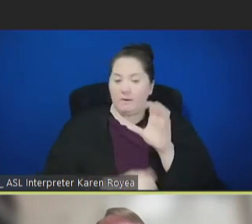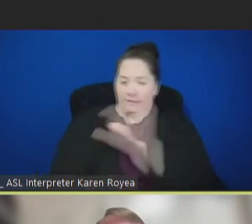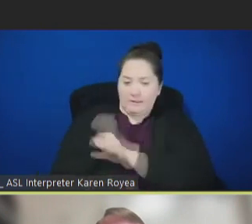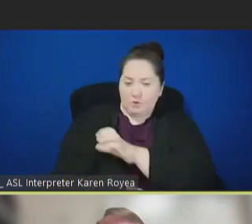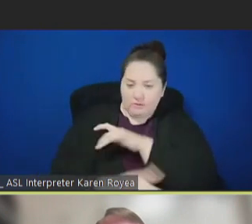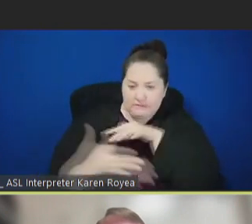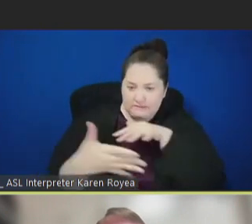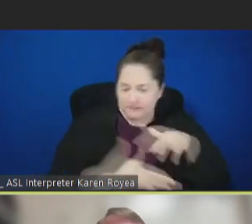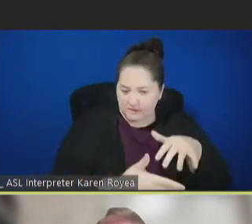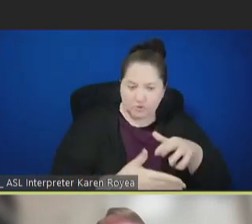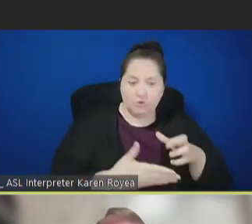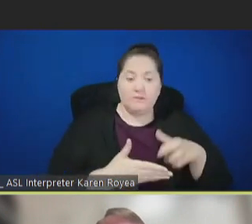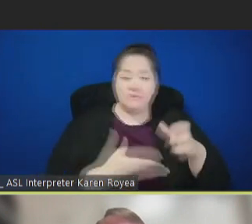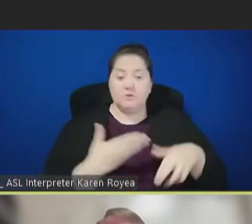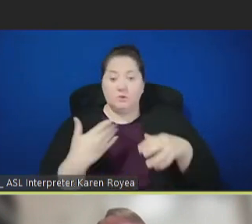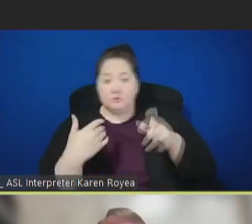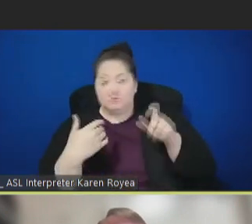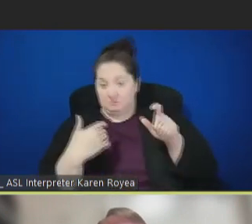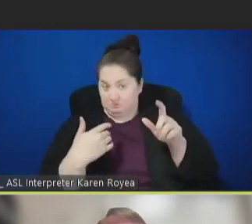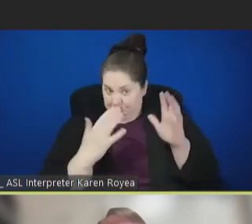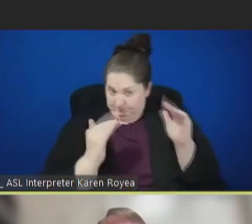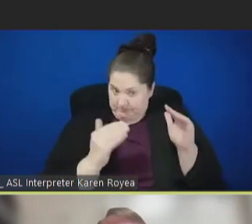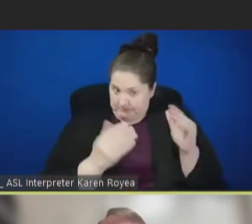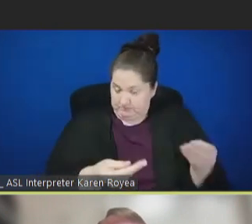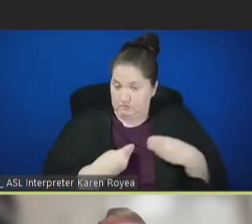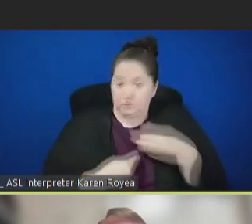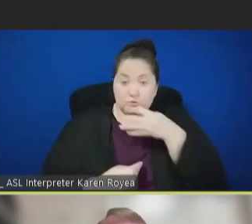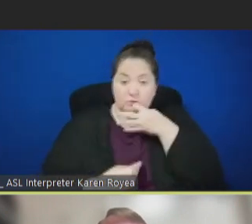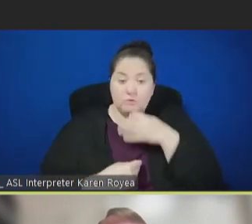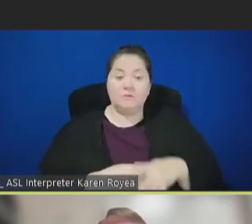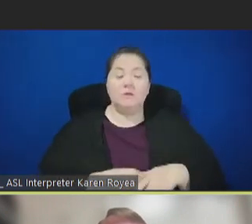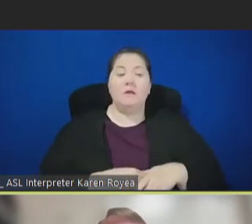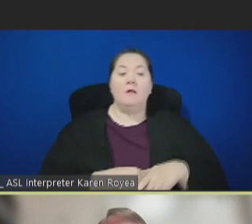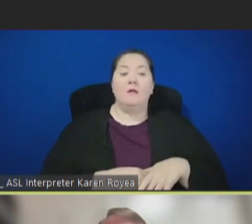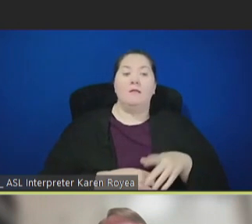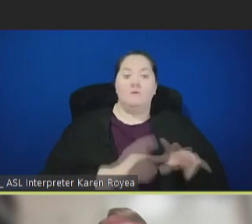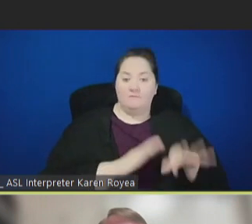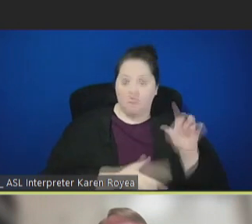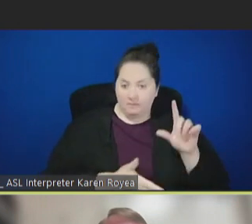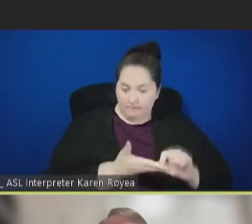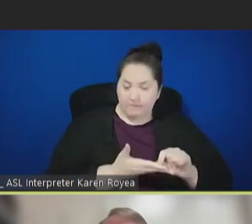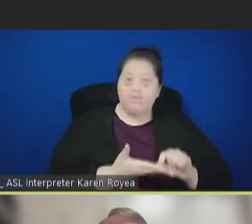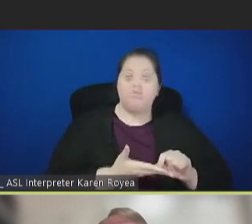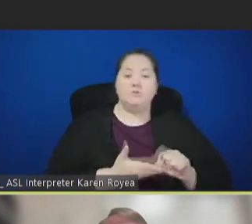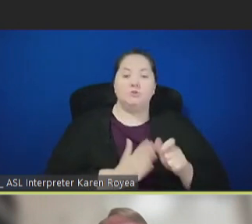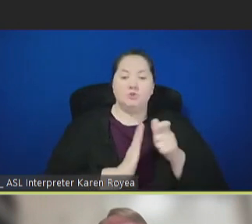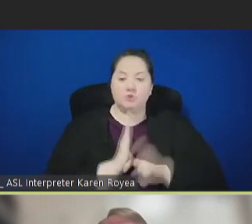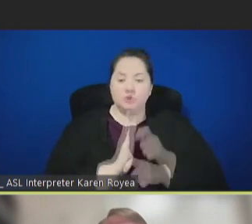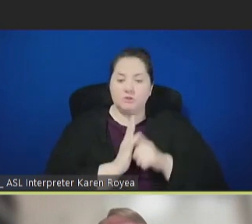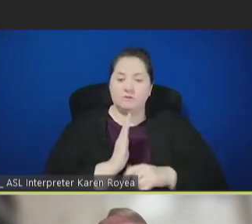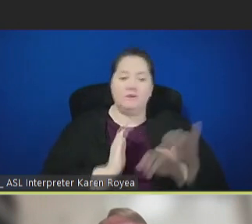results are expected soon. These findings were published in the Journal of Infectious Diseases.